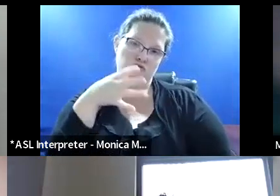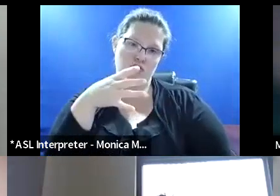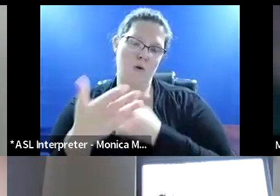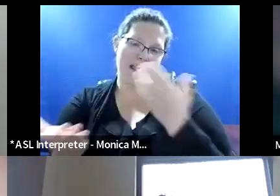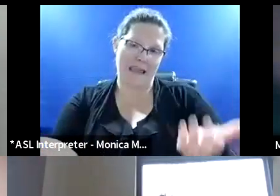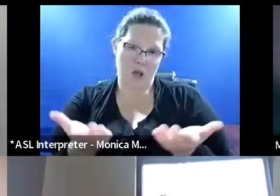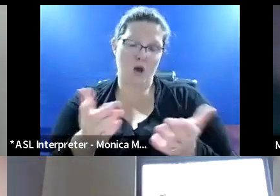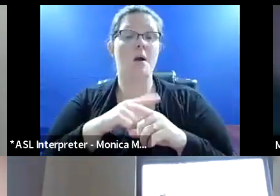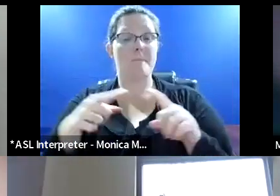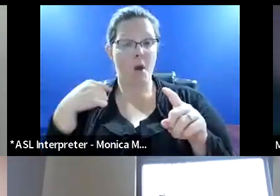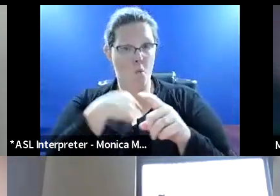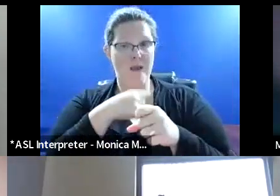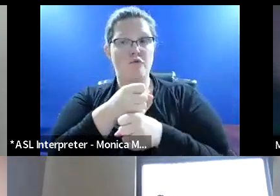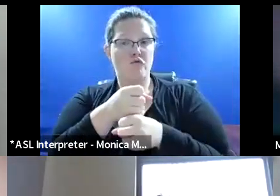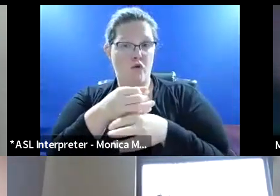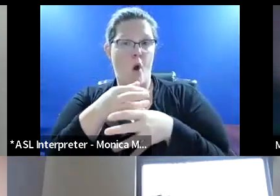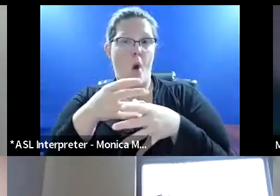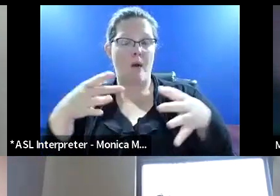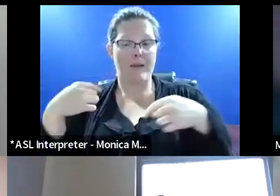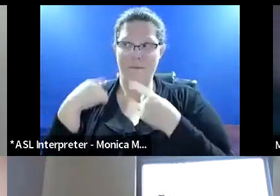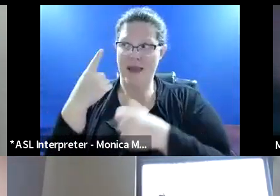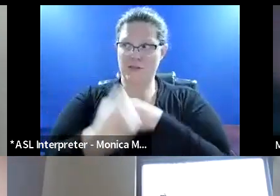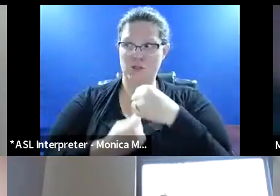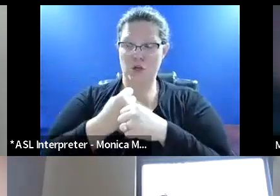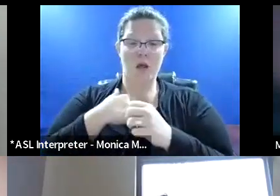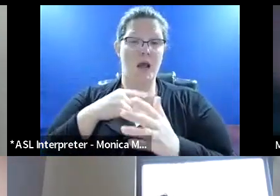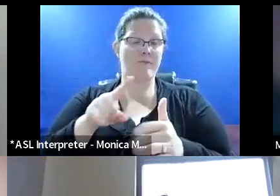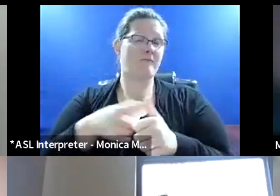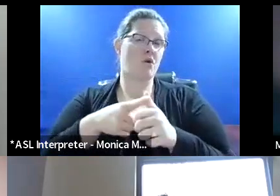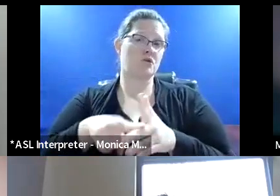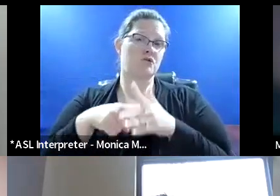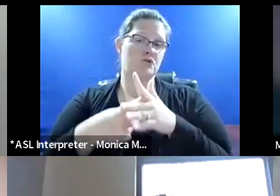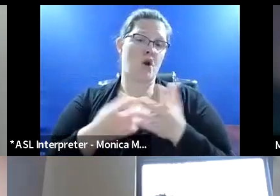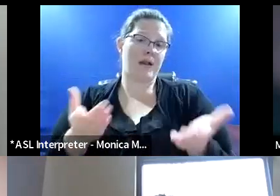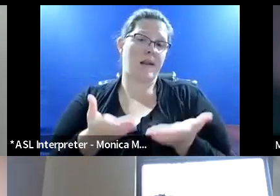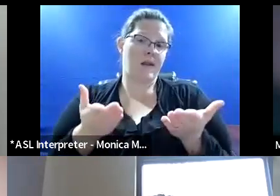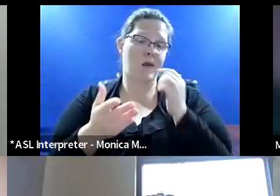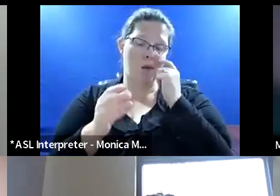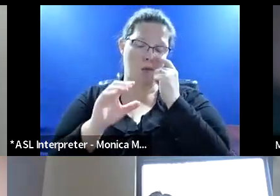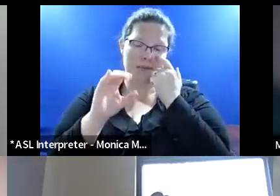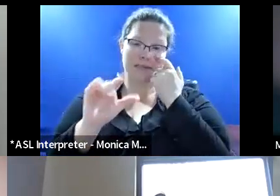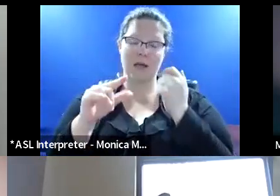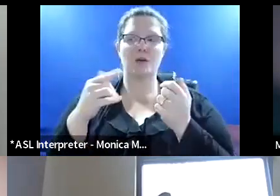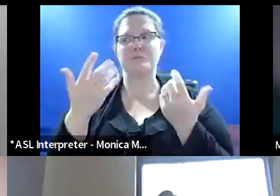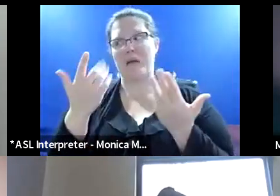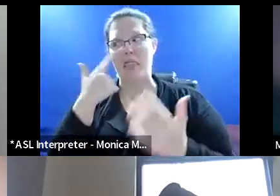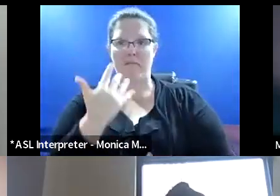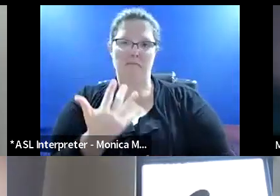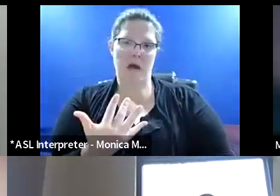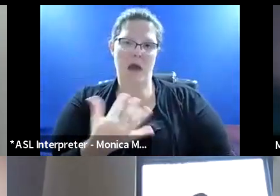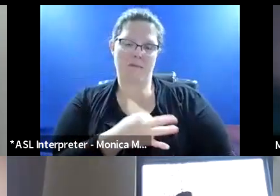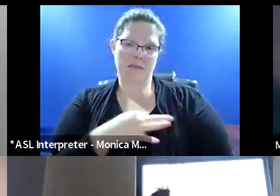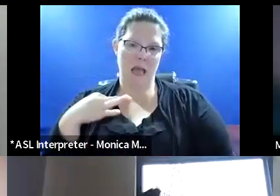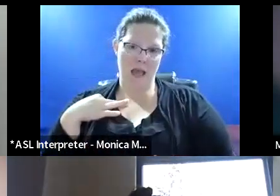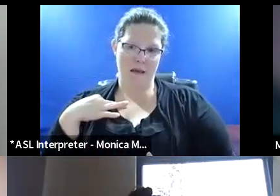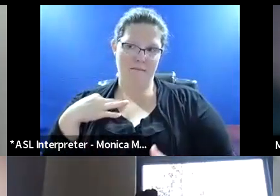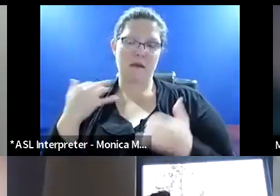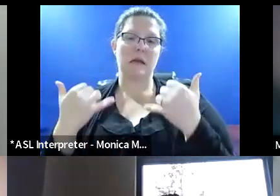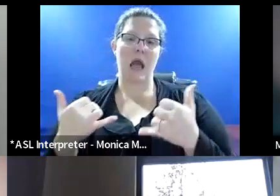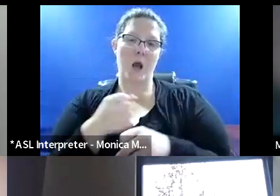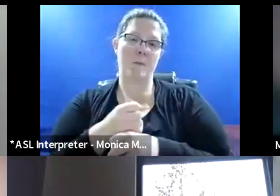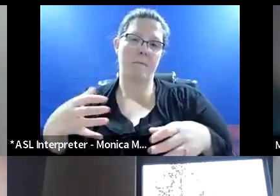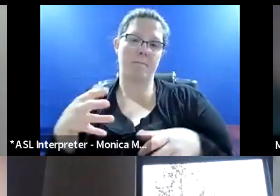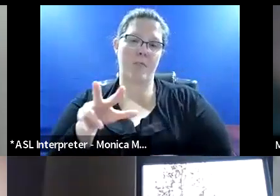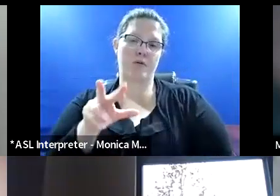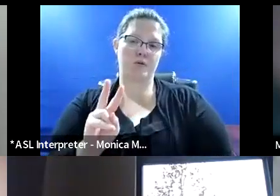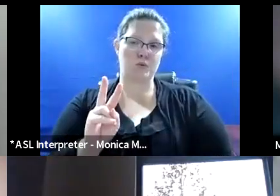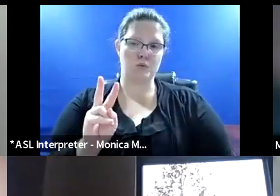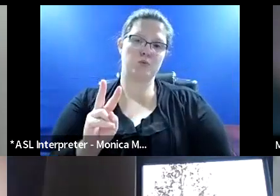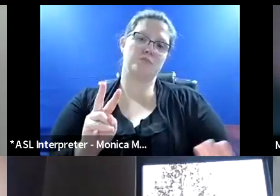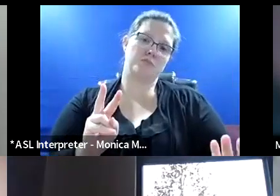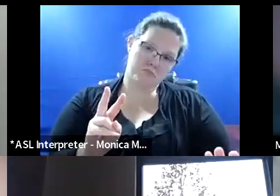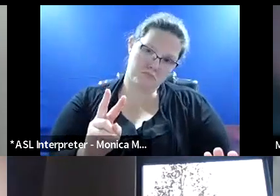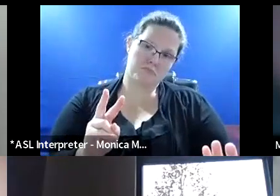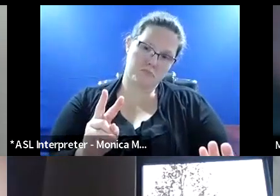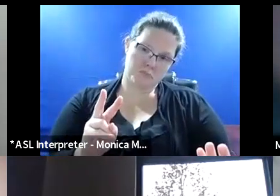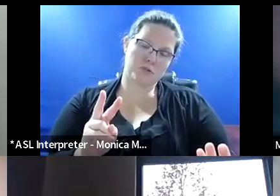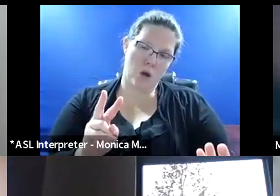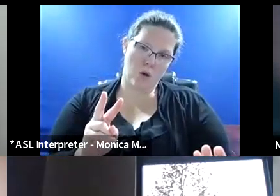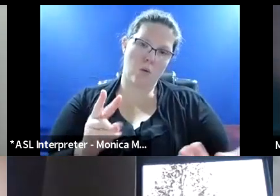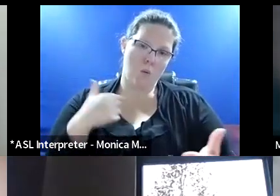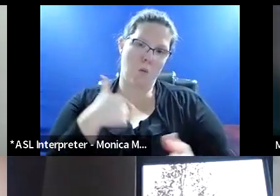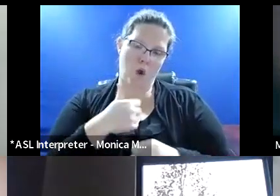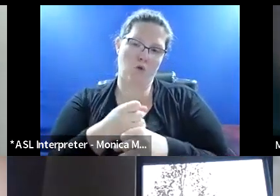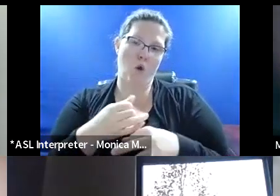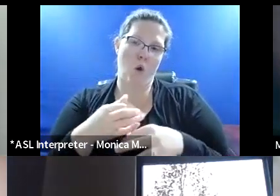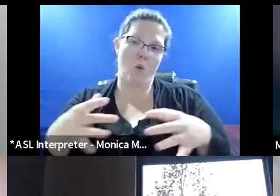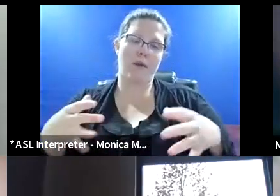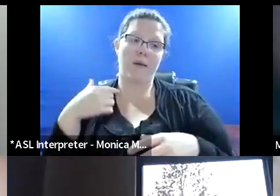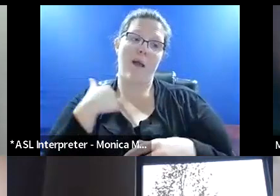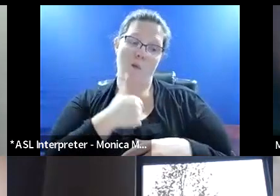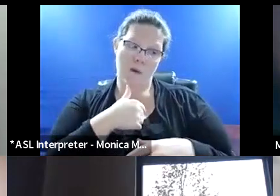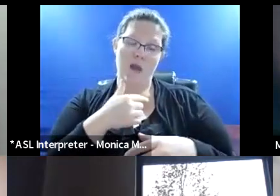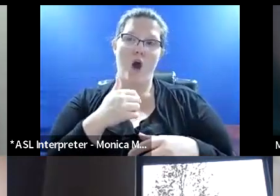SO, IT'S PRETTY RURAL HERE.